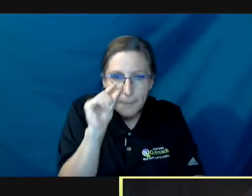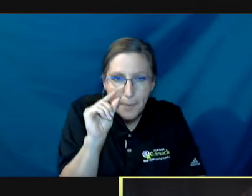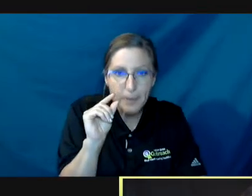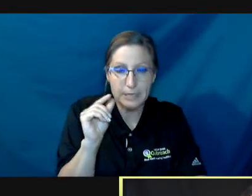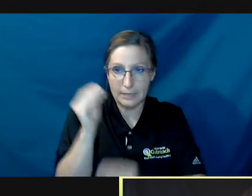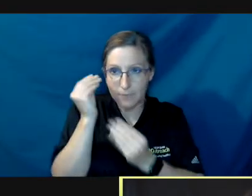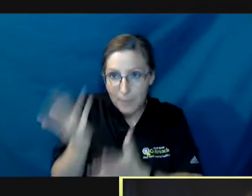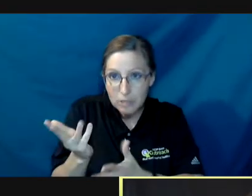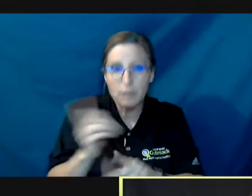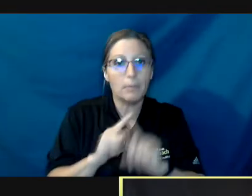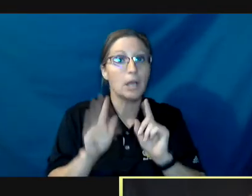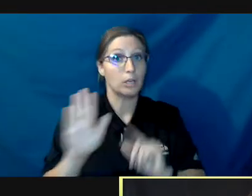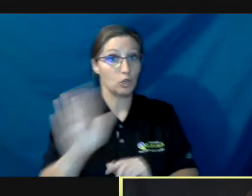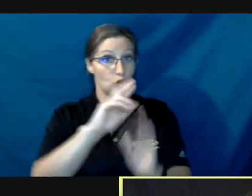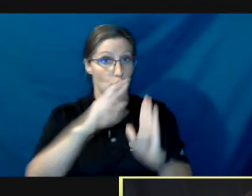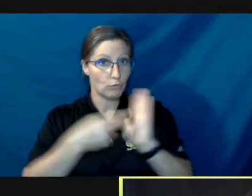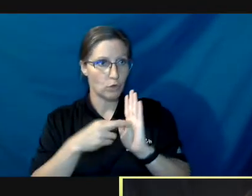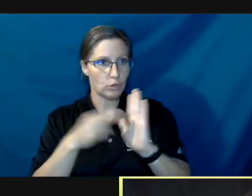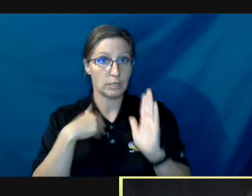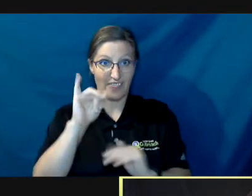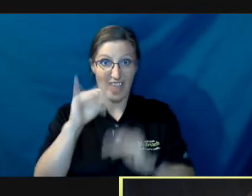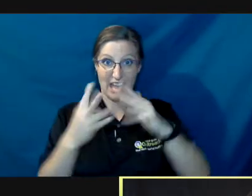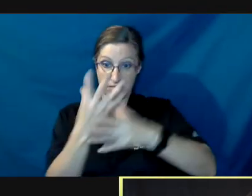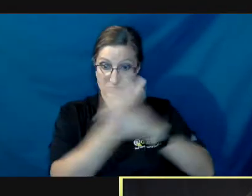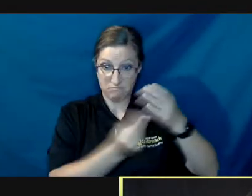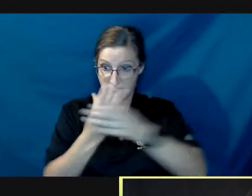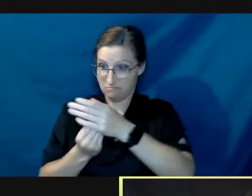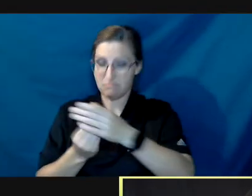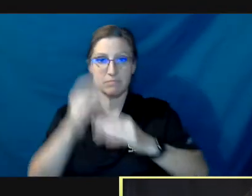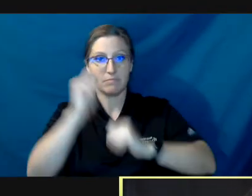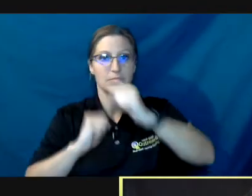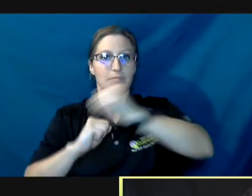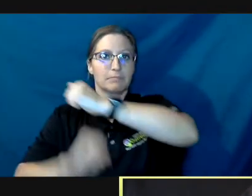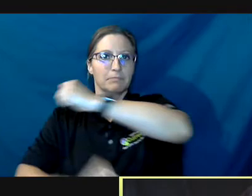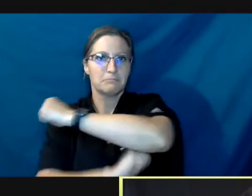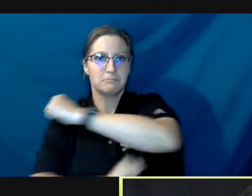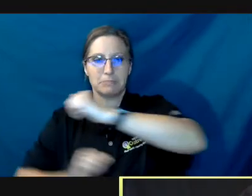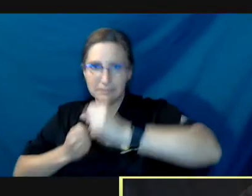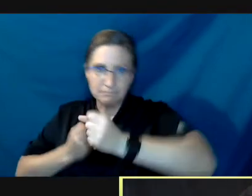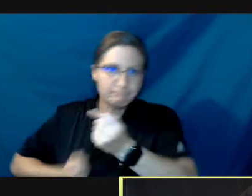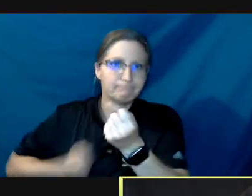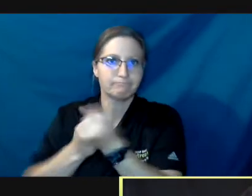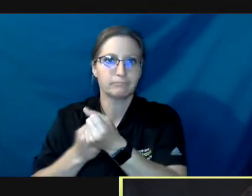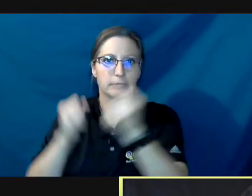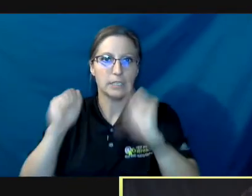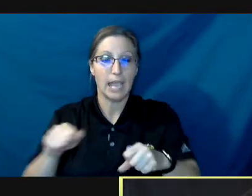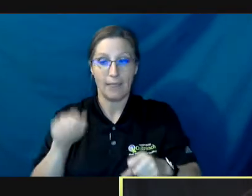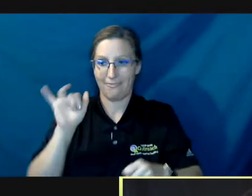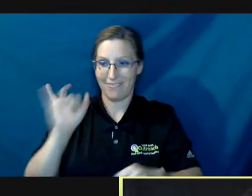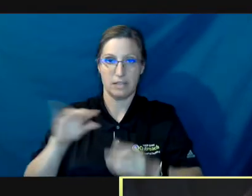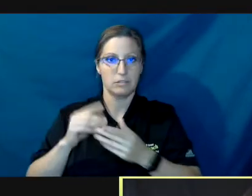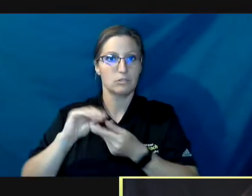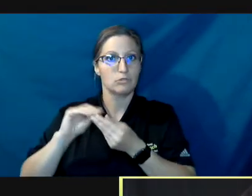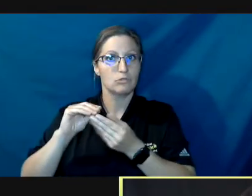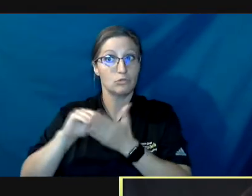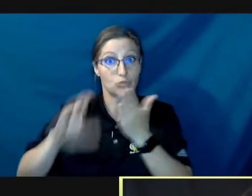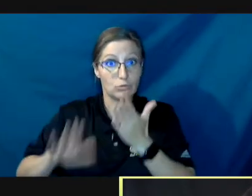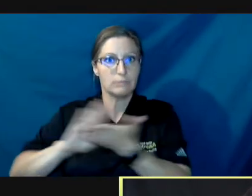But in your role you can help bridge those gaps and support the student ultimately to be successful